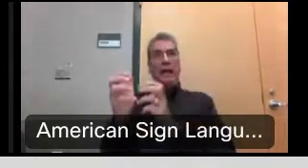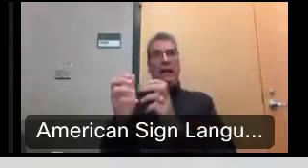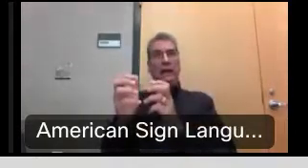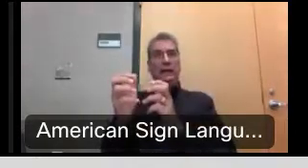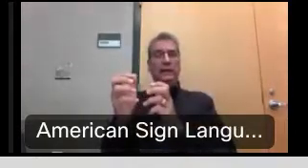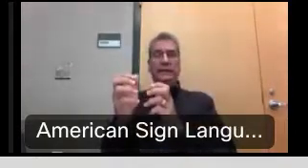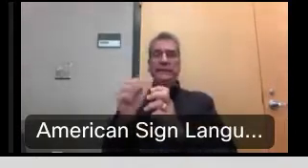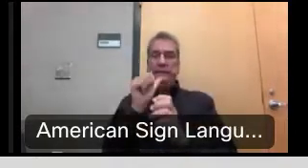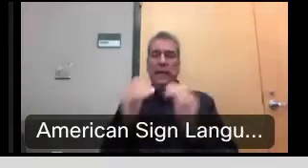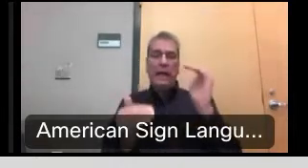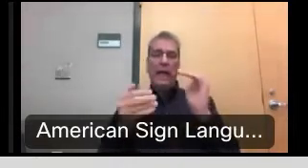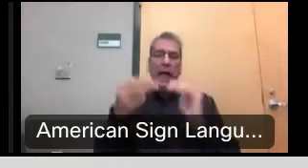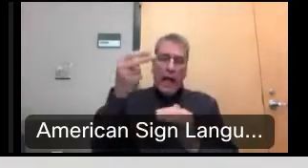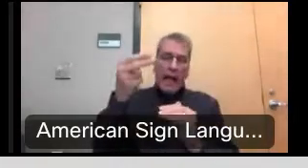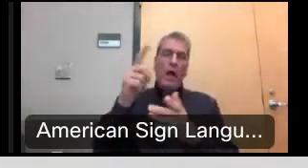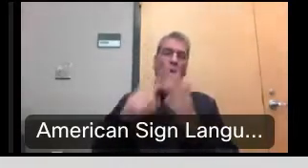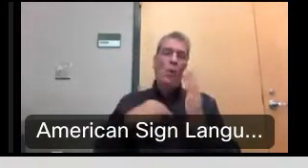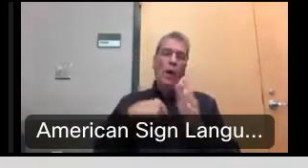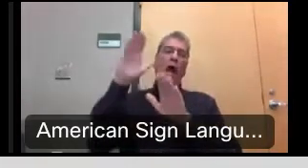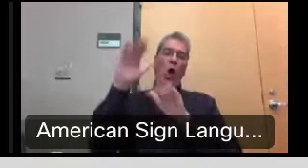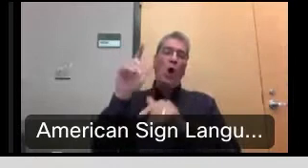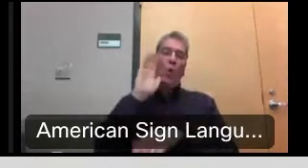what? I hope it would be. it would be